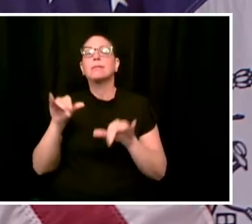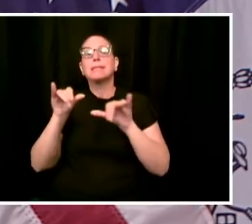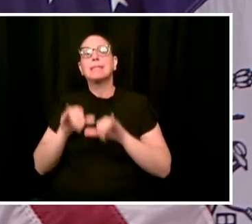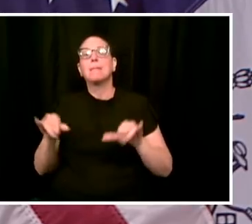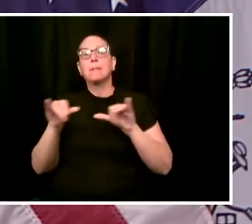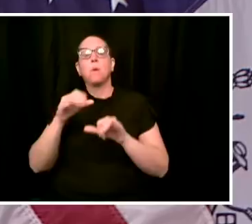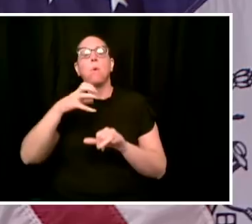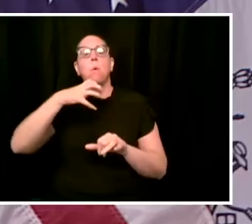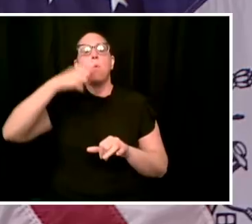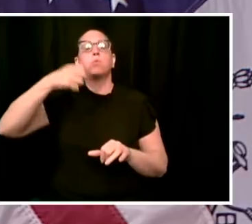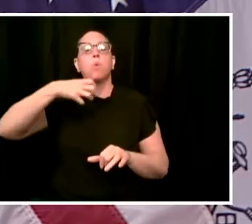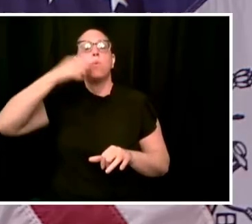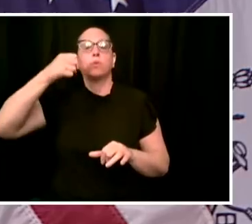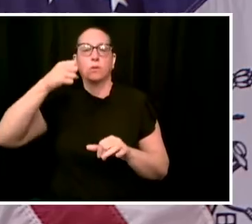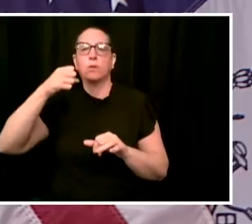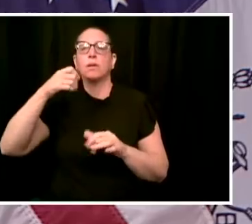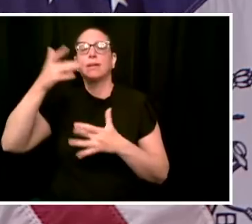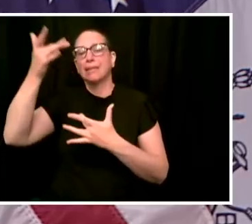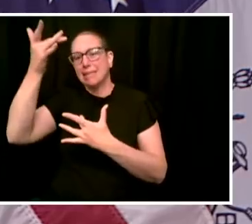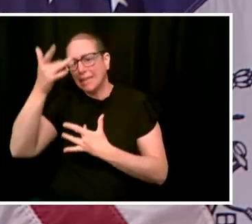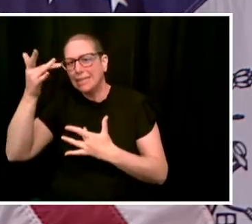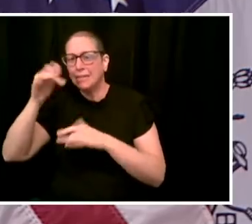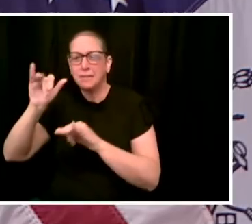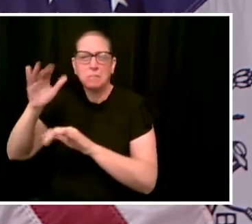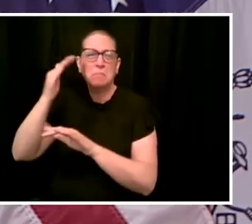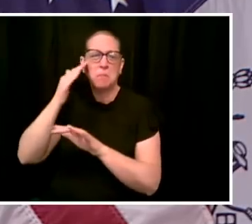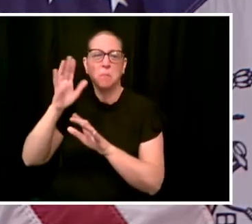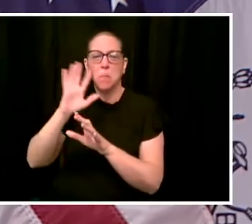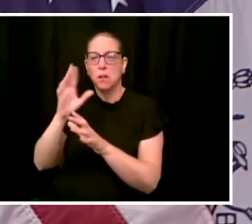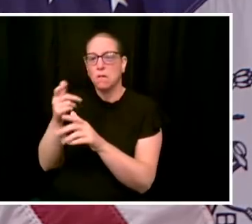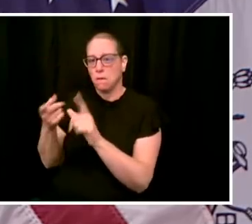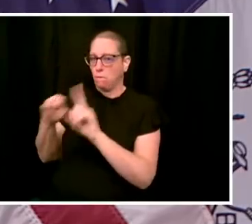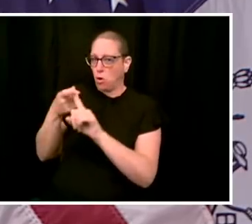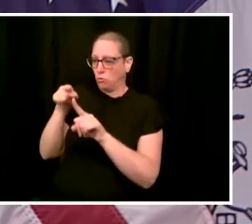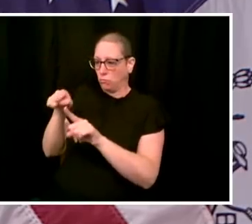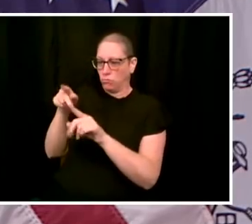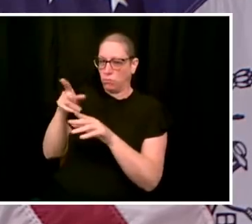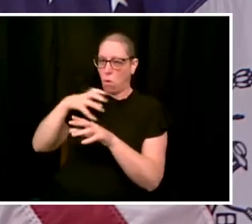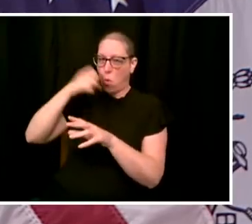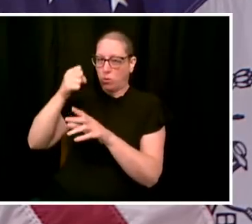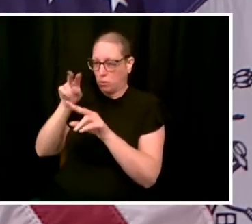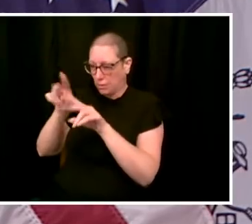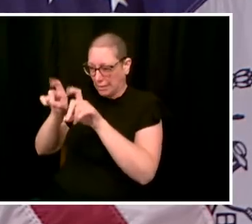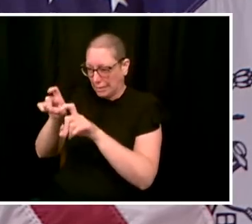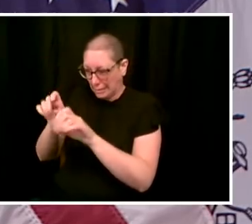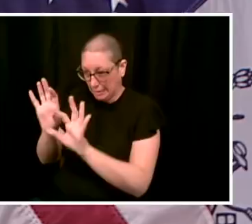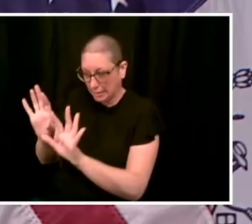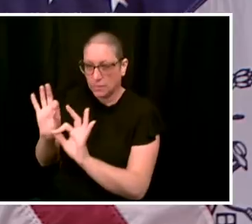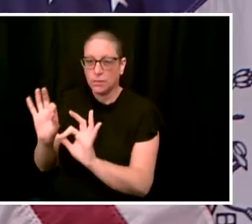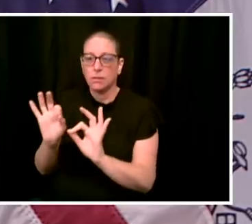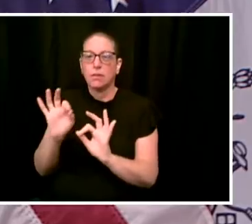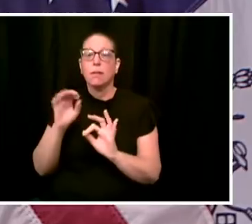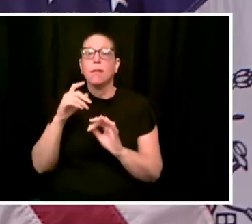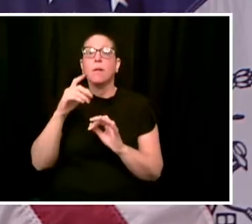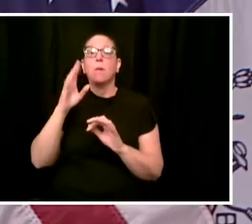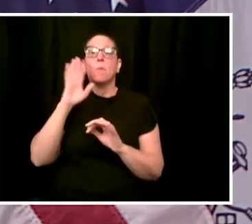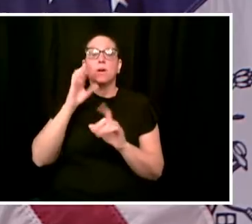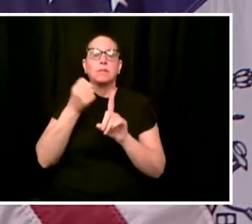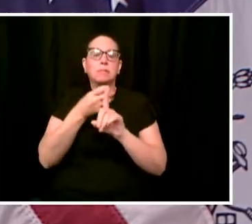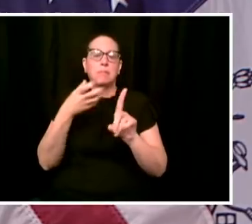FIRST PREFERENCE WILL BE TO OLDER FOLKS AND/OR LKFOS WITH PREEXISTING OCNDITIONS. BUT WE WILL SEE